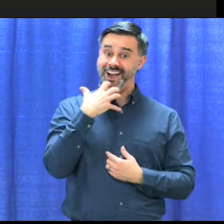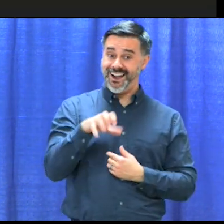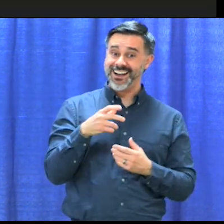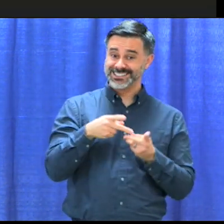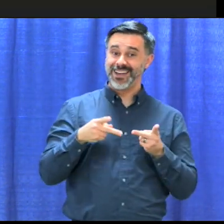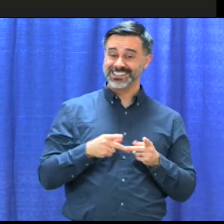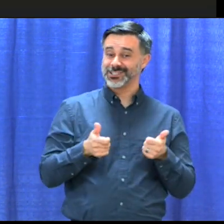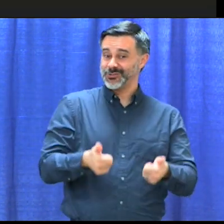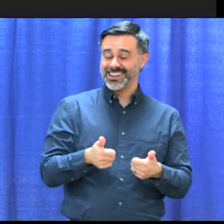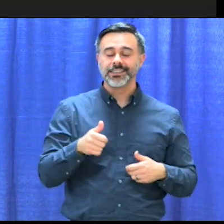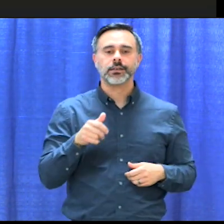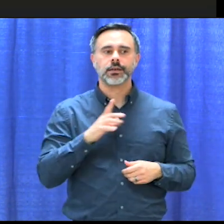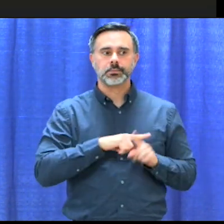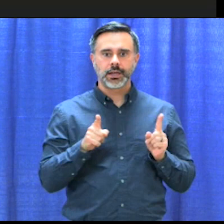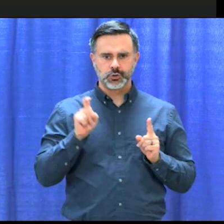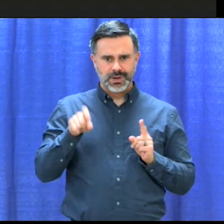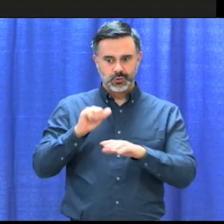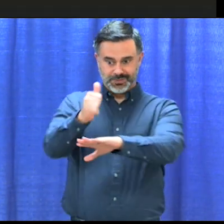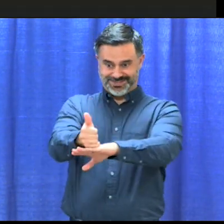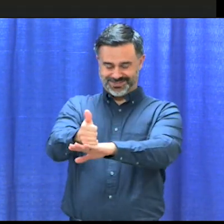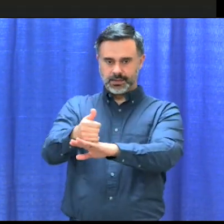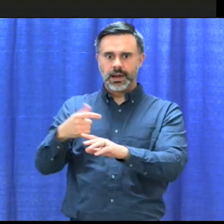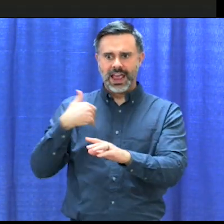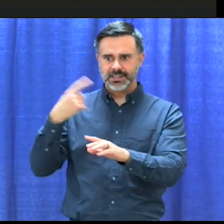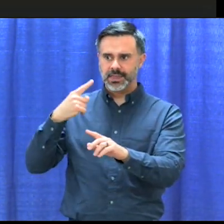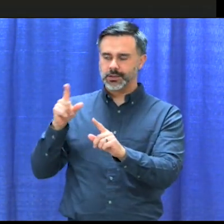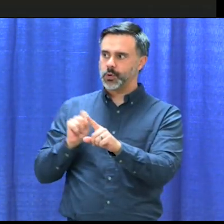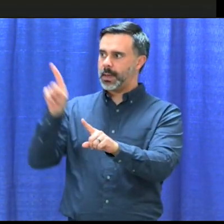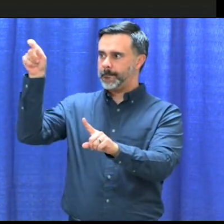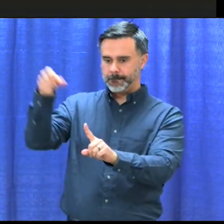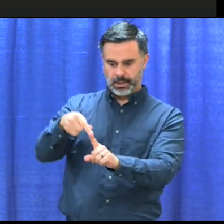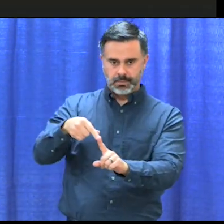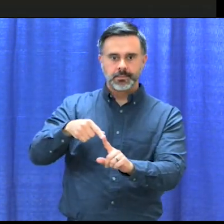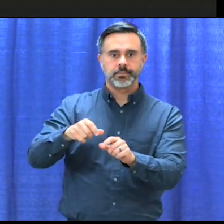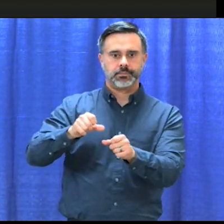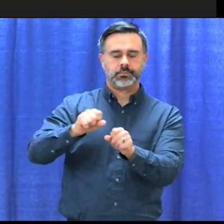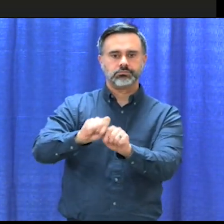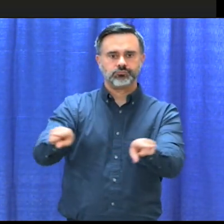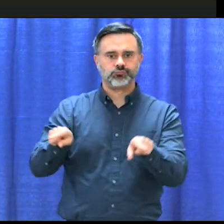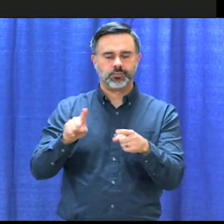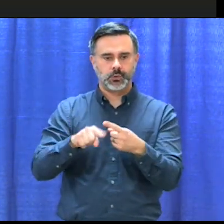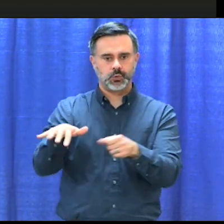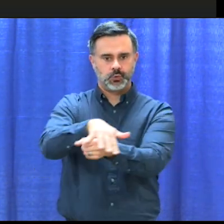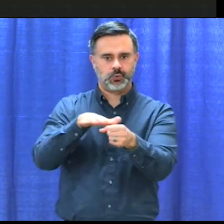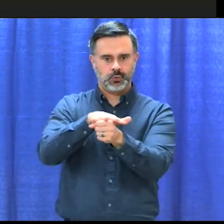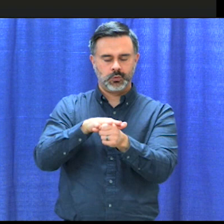up there completely, my understanding, don't work in areas where you don't have any signal